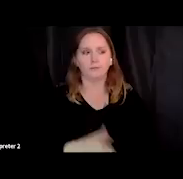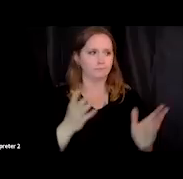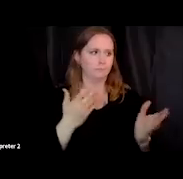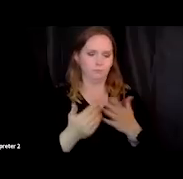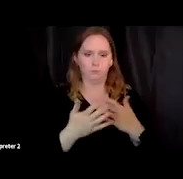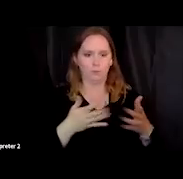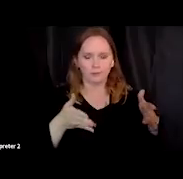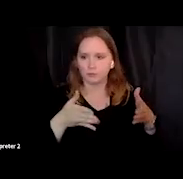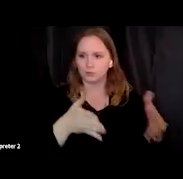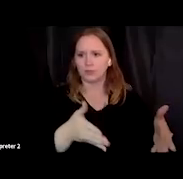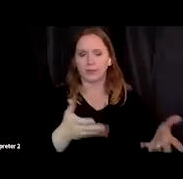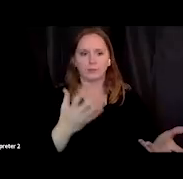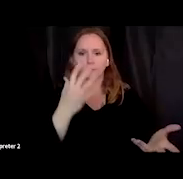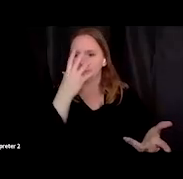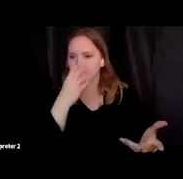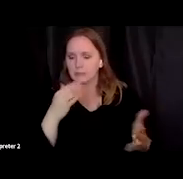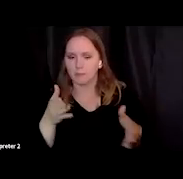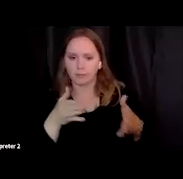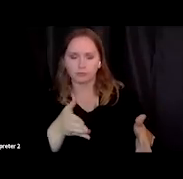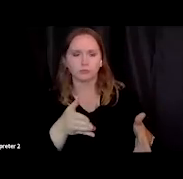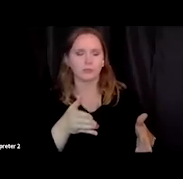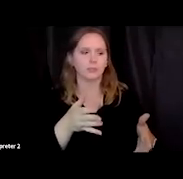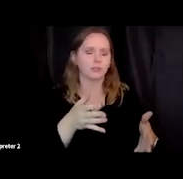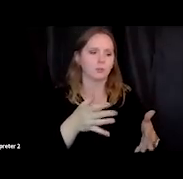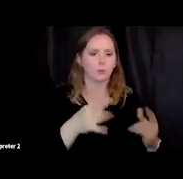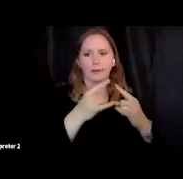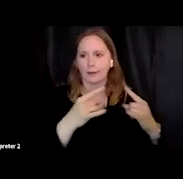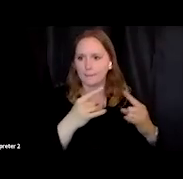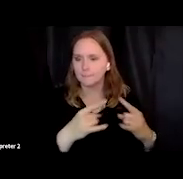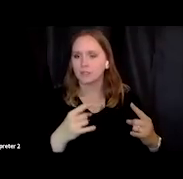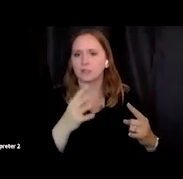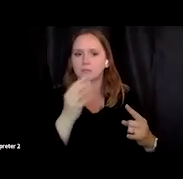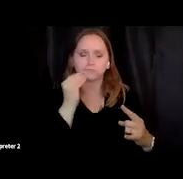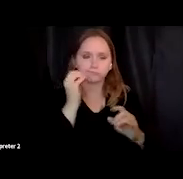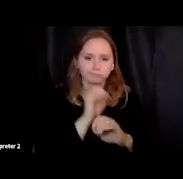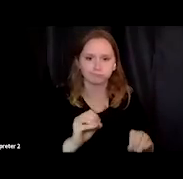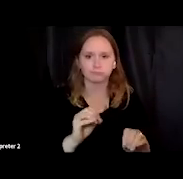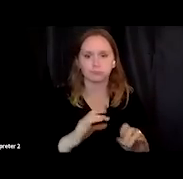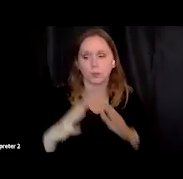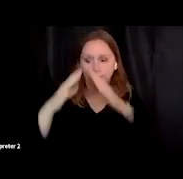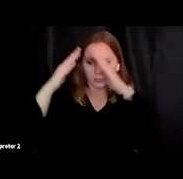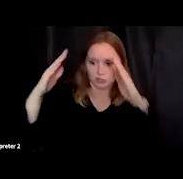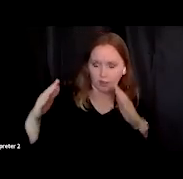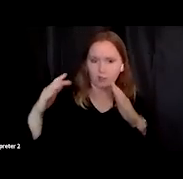a rough sleeper on the street and an an encampment or whether someone is a sheltered homeless person, right, so living in a shelter or residential